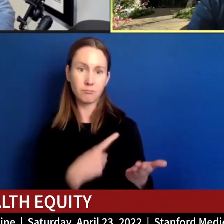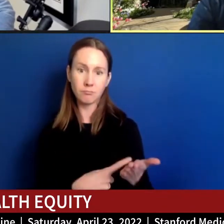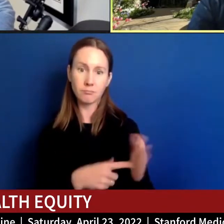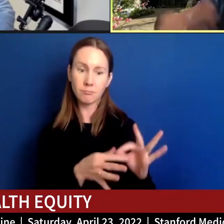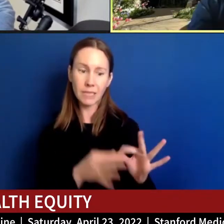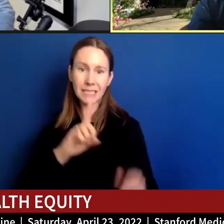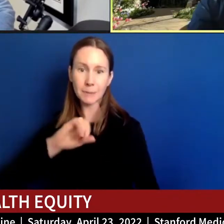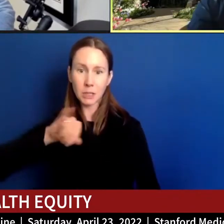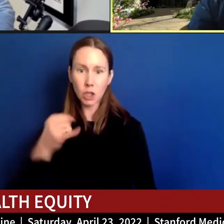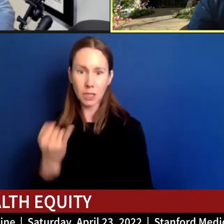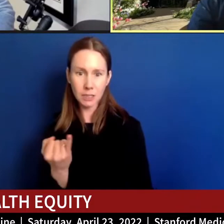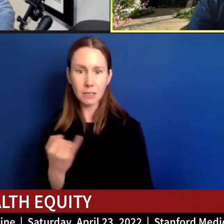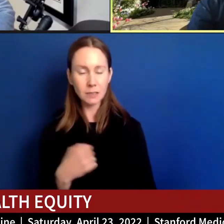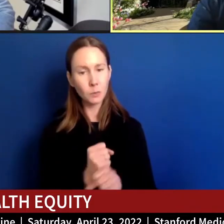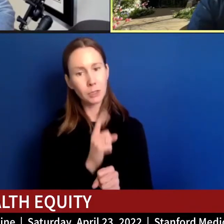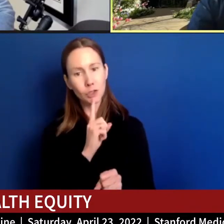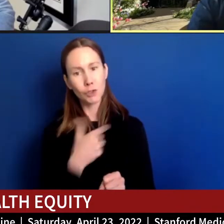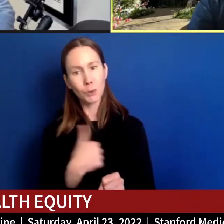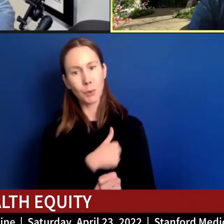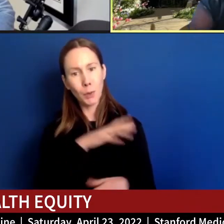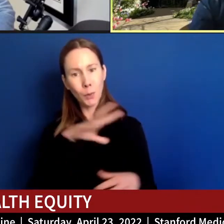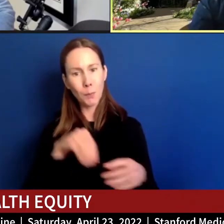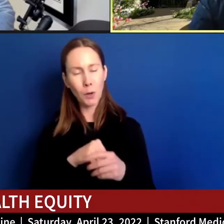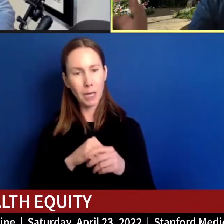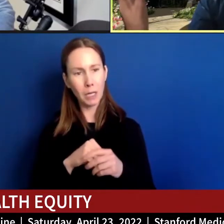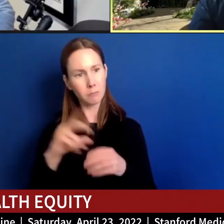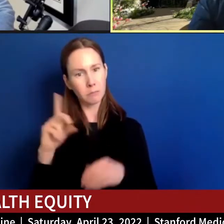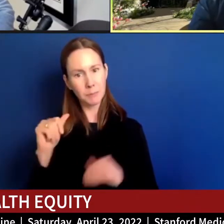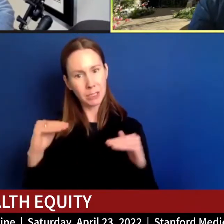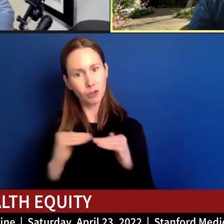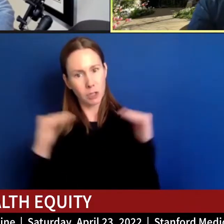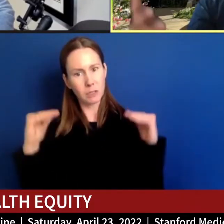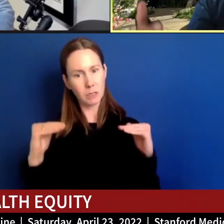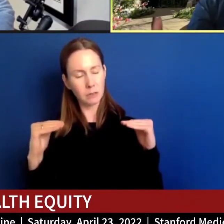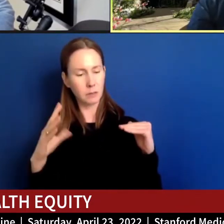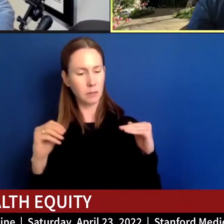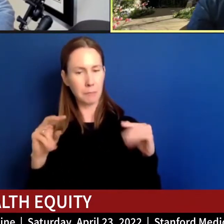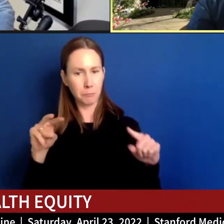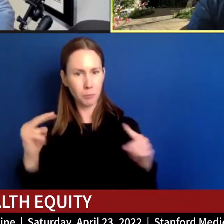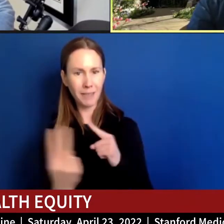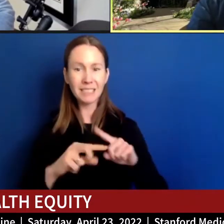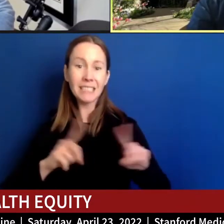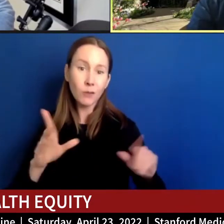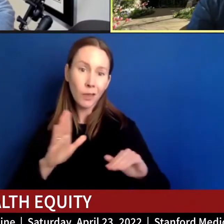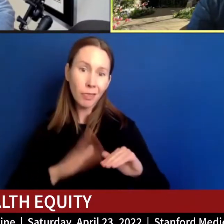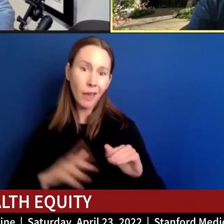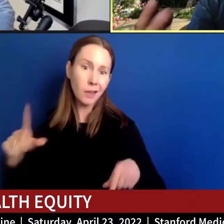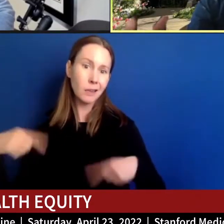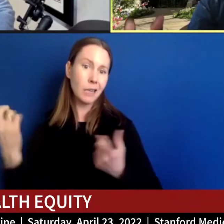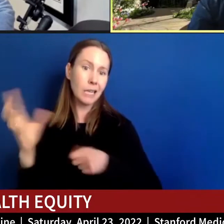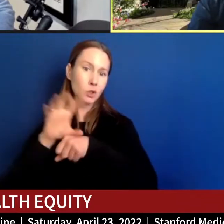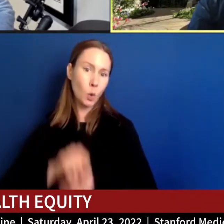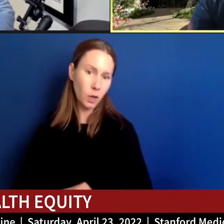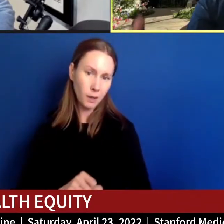sure we're incorporating perspectives different from what have been historically centered—those of